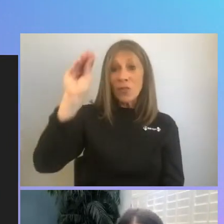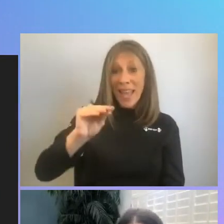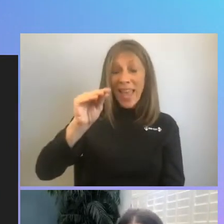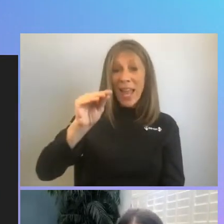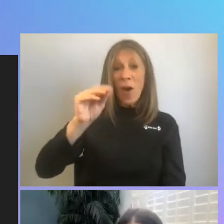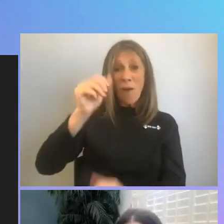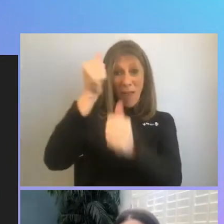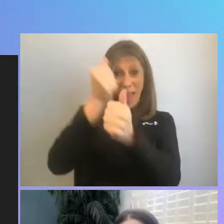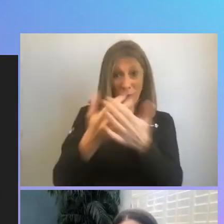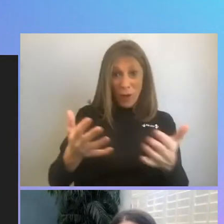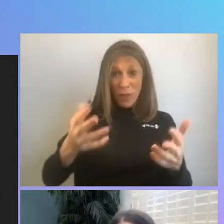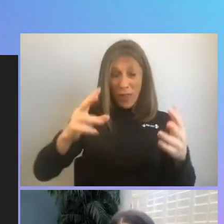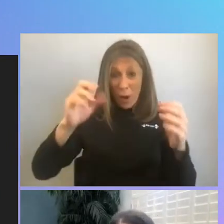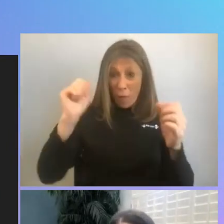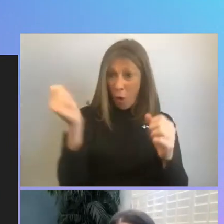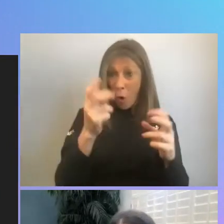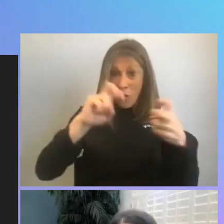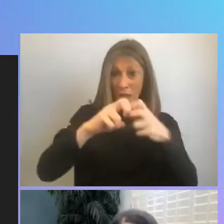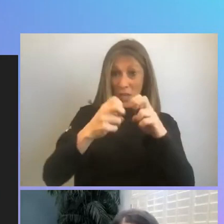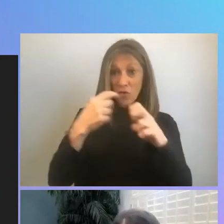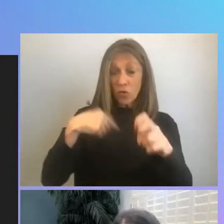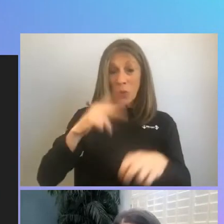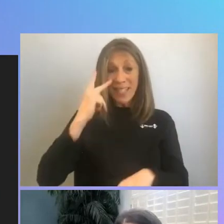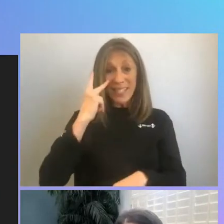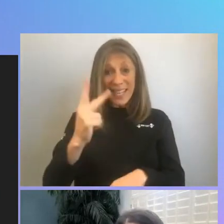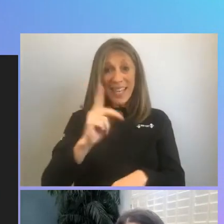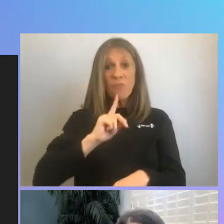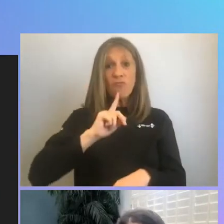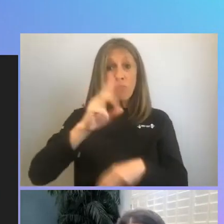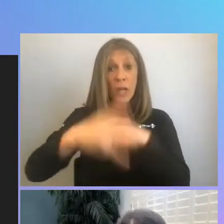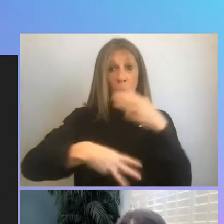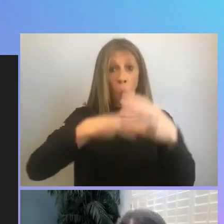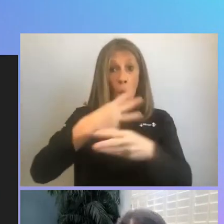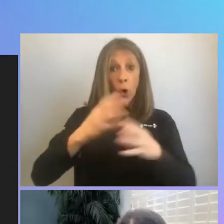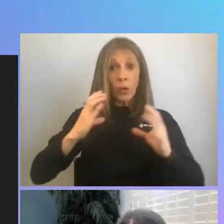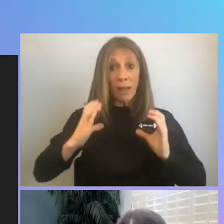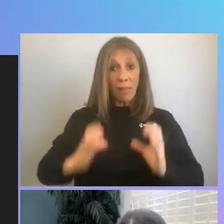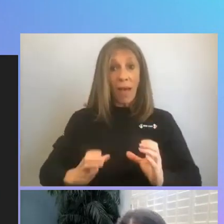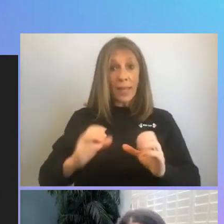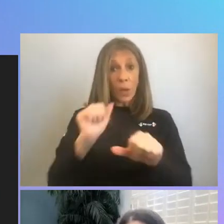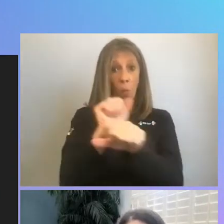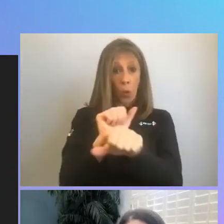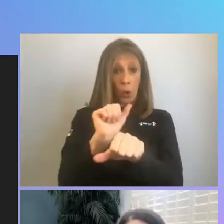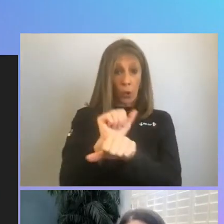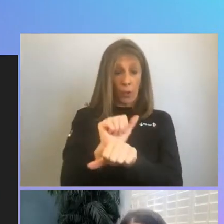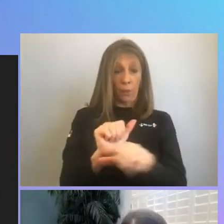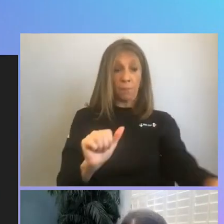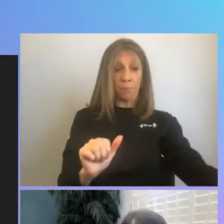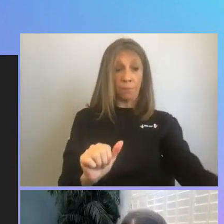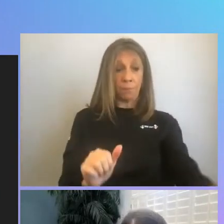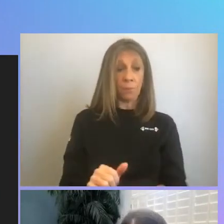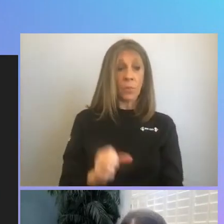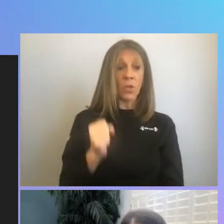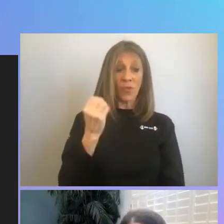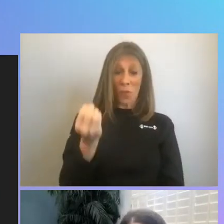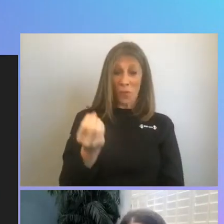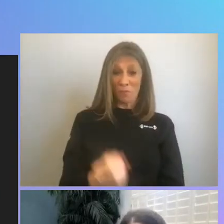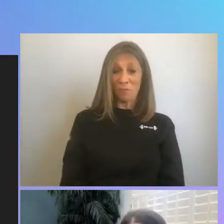of issues that we're seeing in our real world client work. So